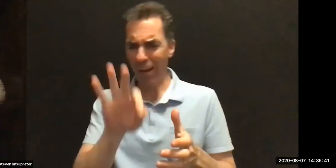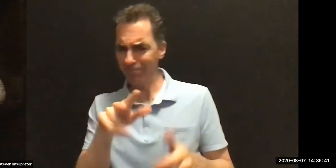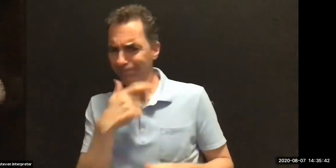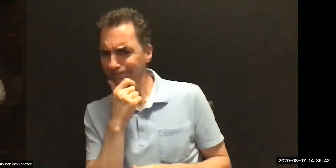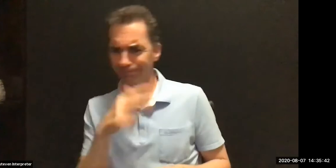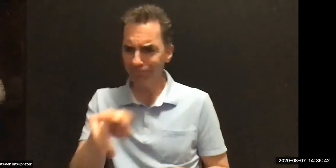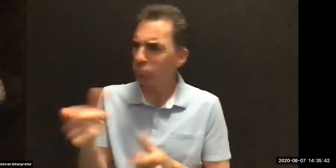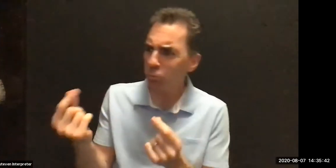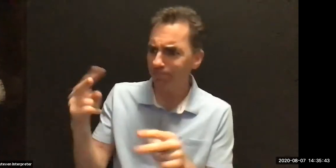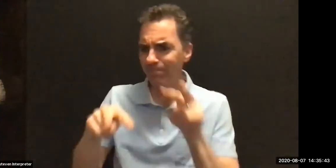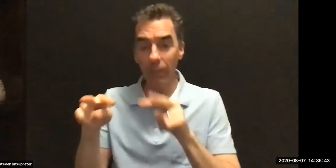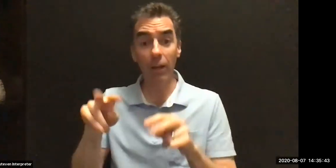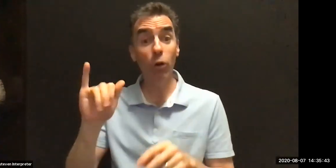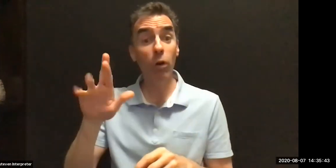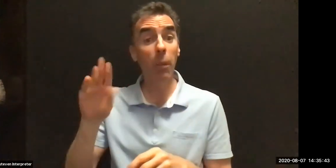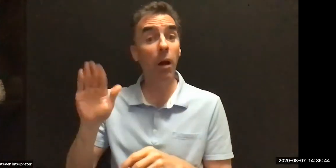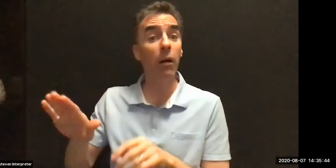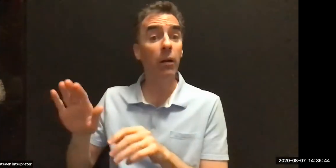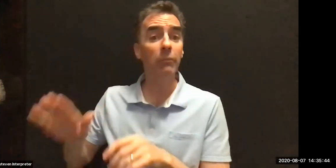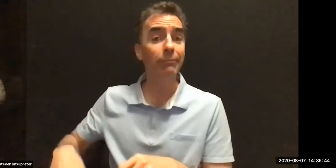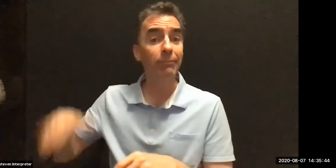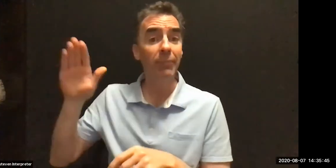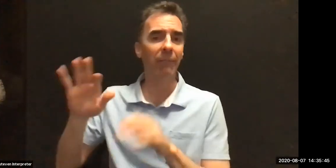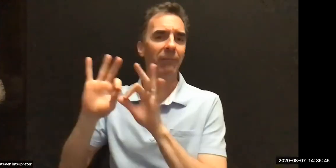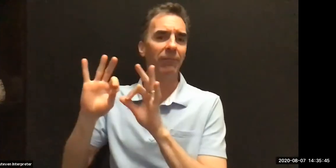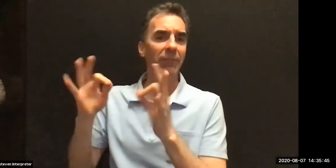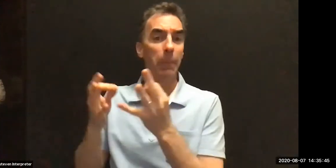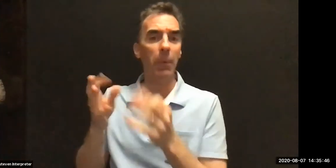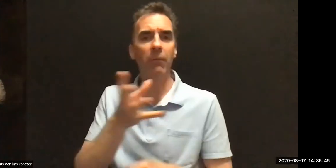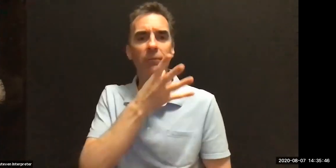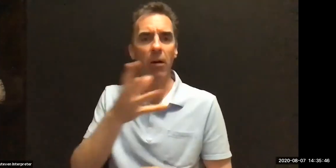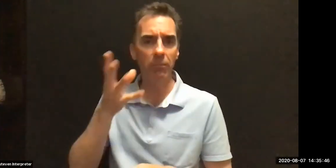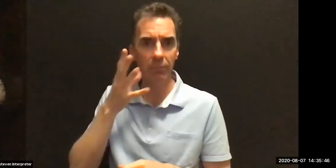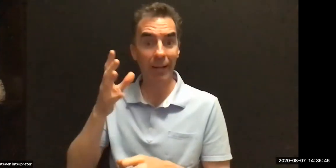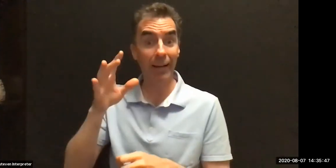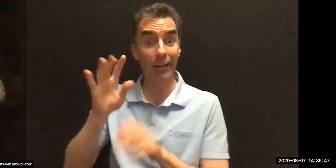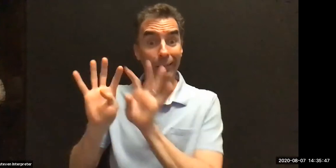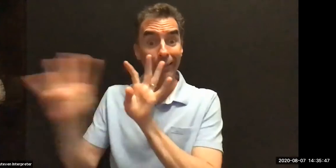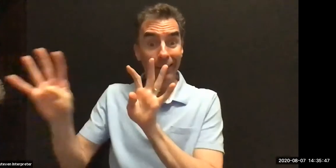Channelle Charest: farming family right encourage others so she grew up rolling raisins and working on farms and recycling cans and